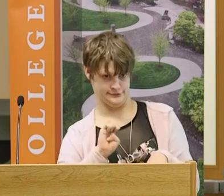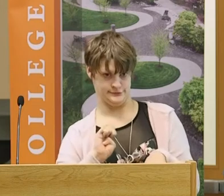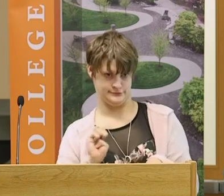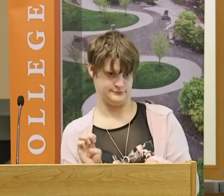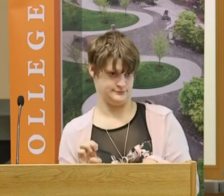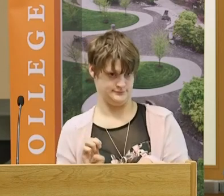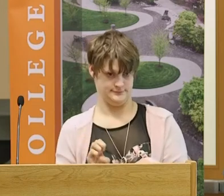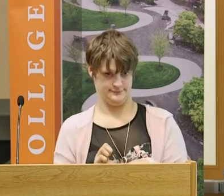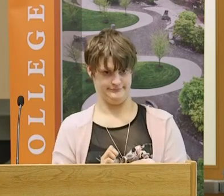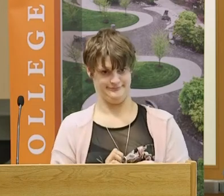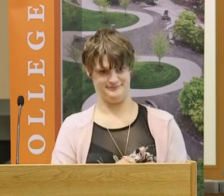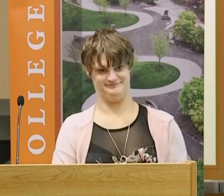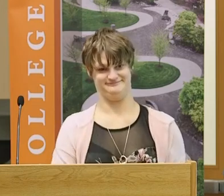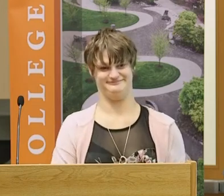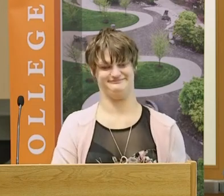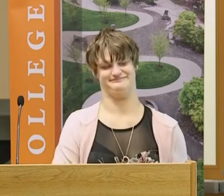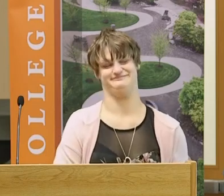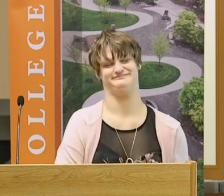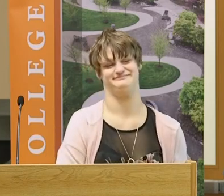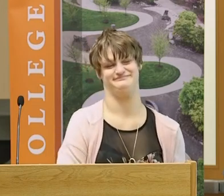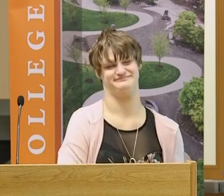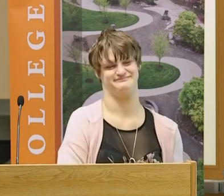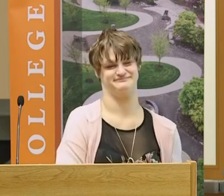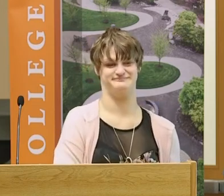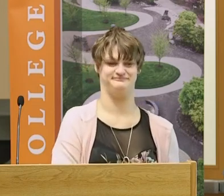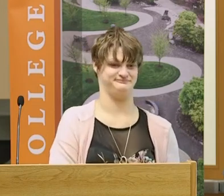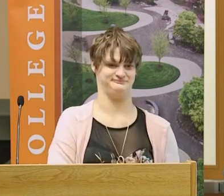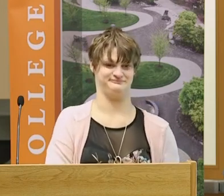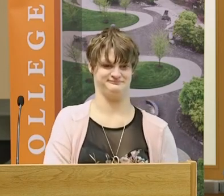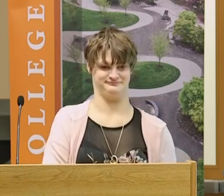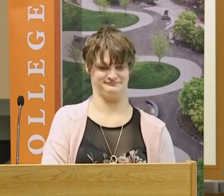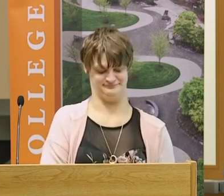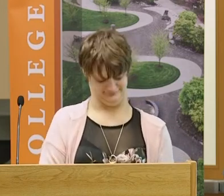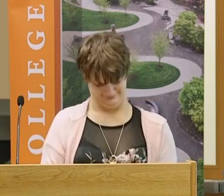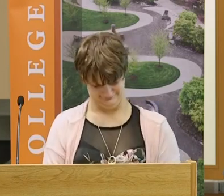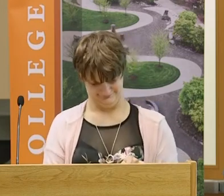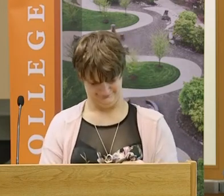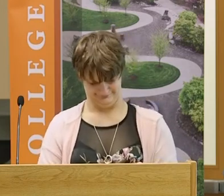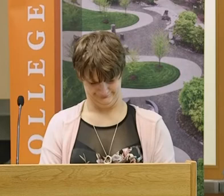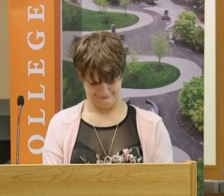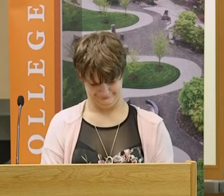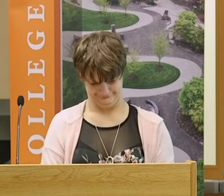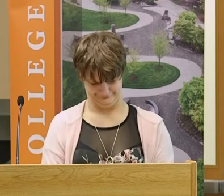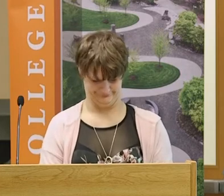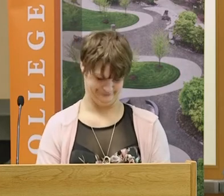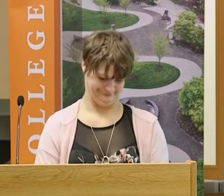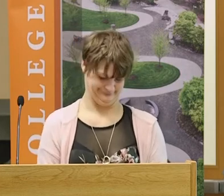and pursue my major of the Early Childhood Education program.